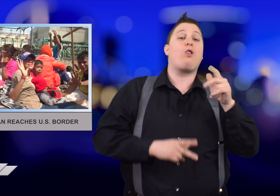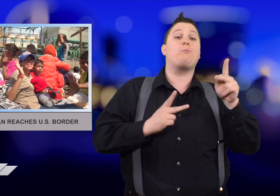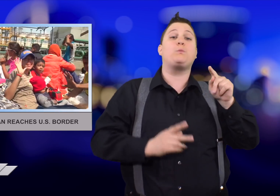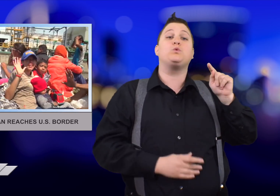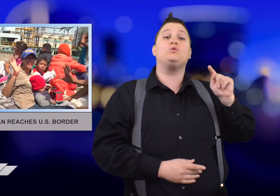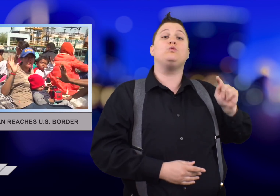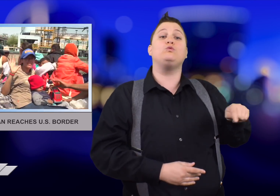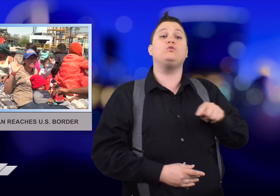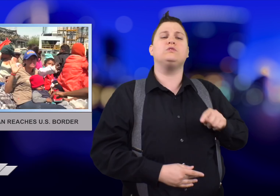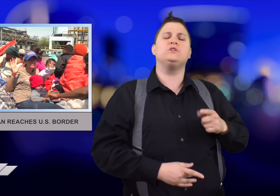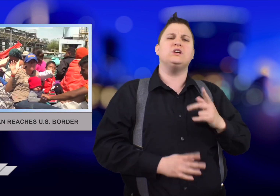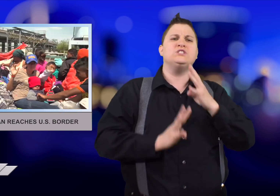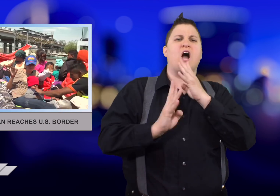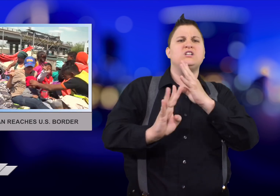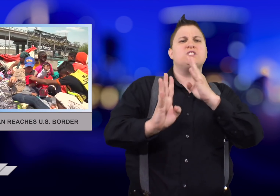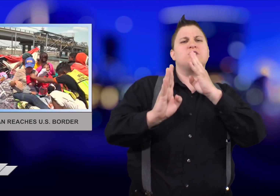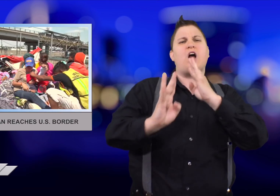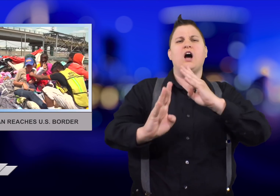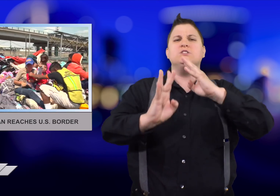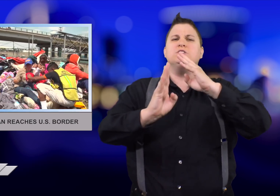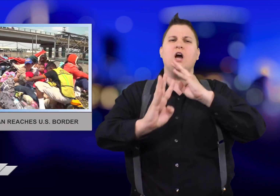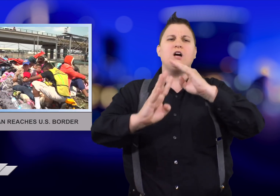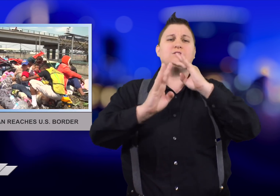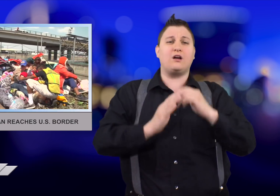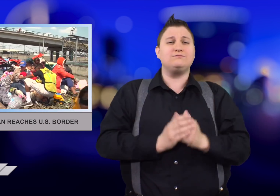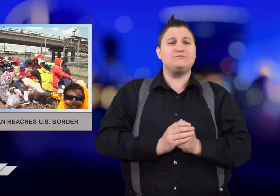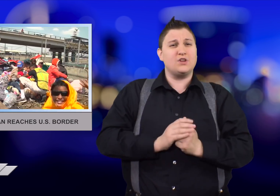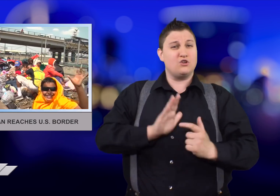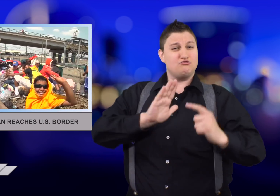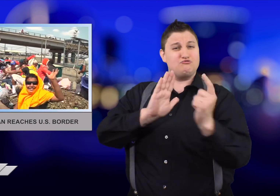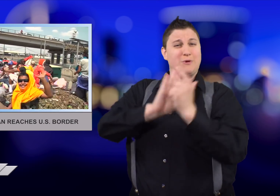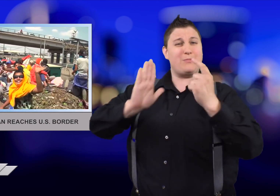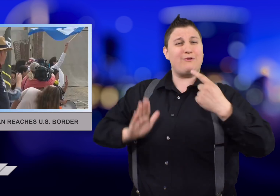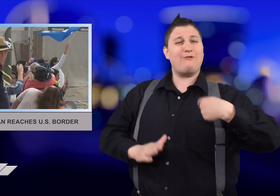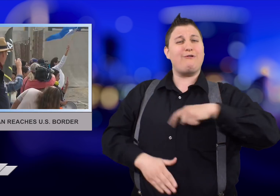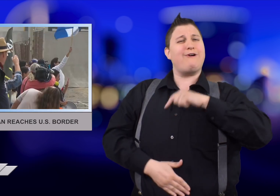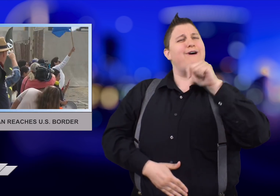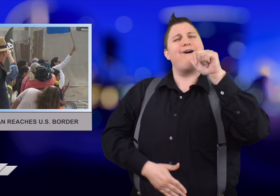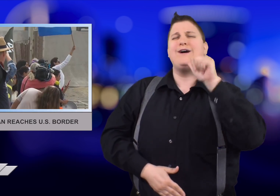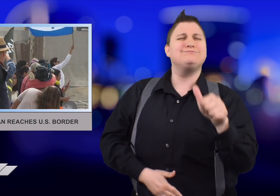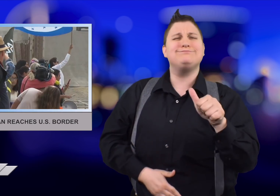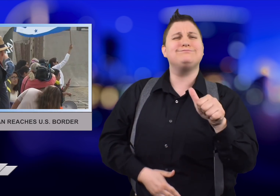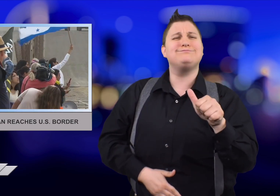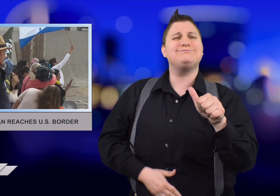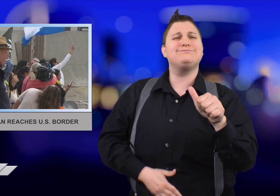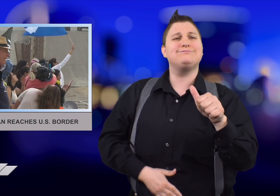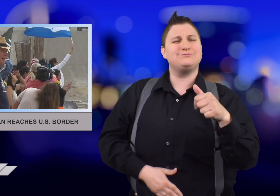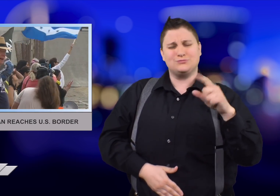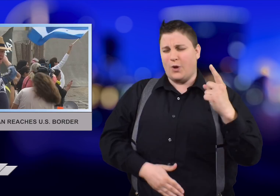Others shouted "We are not criminals!